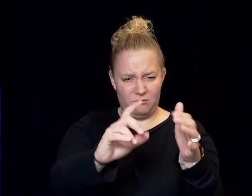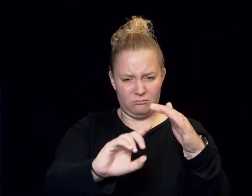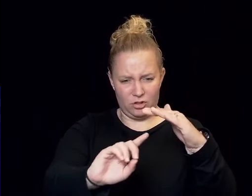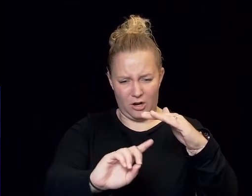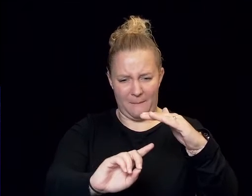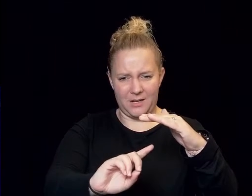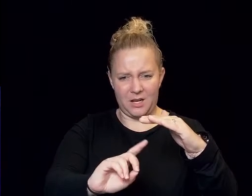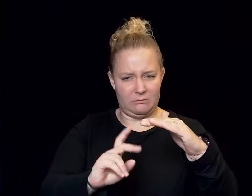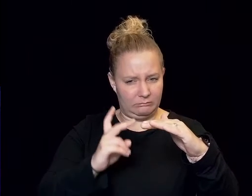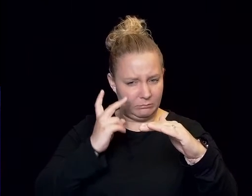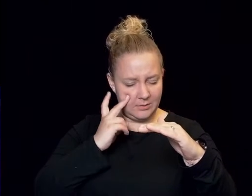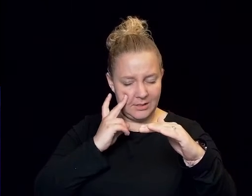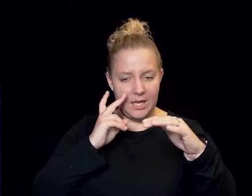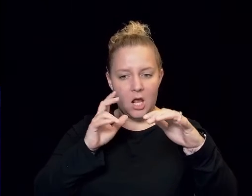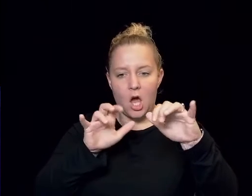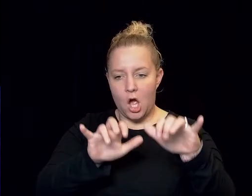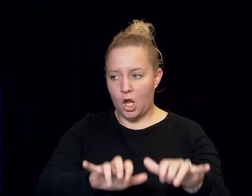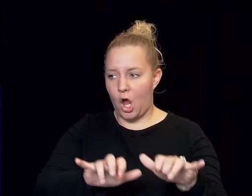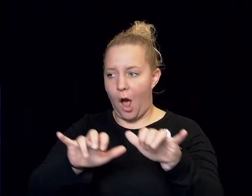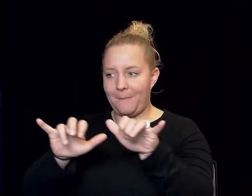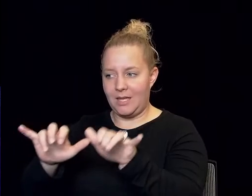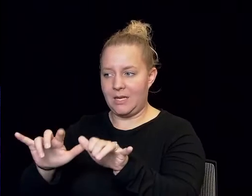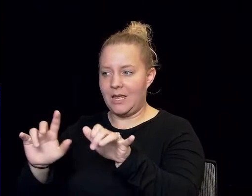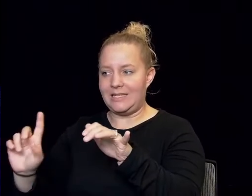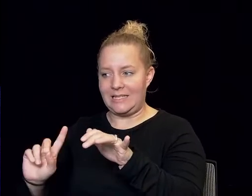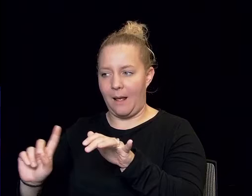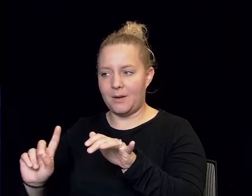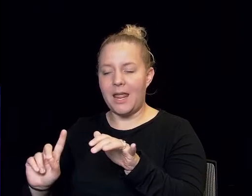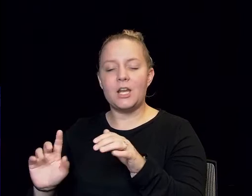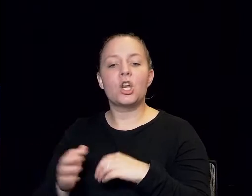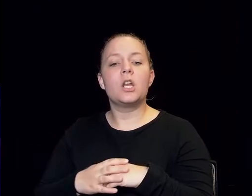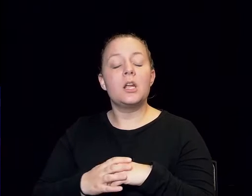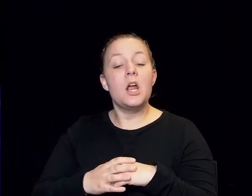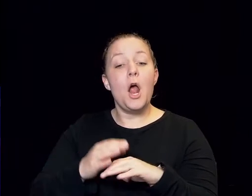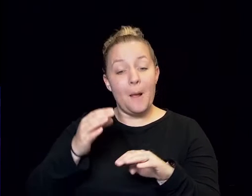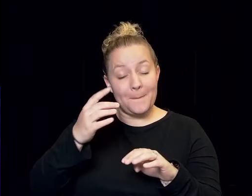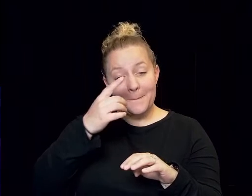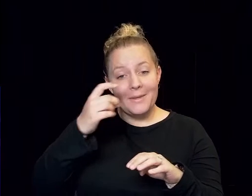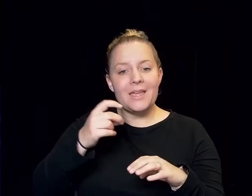see a common denominator?" So, because of that 10, the 9/10, I know that 10 is our